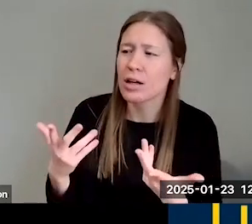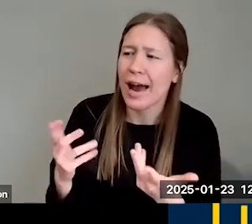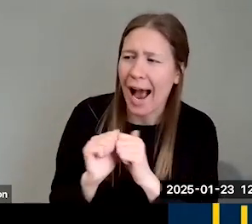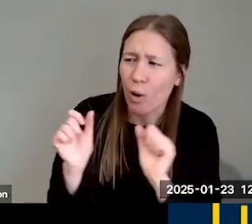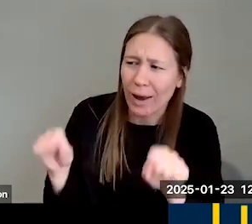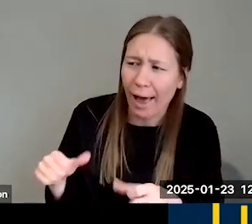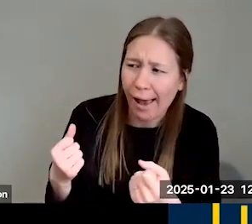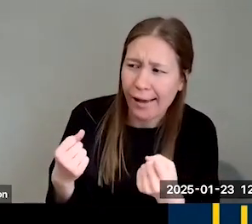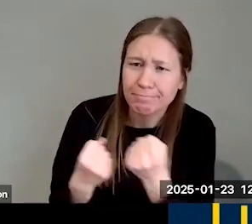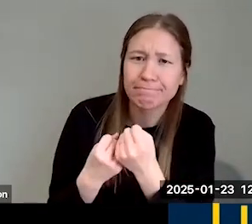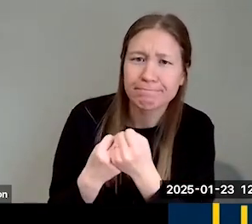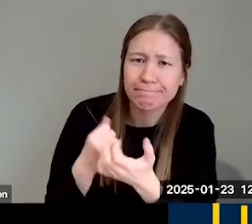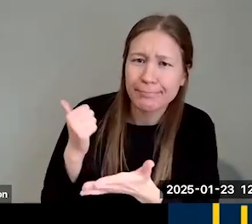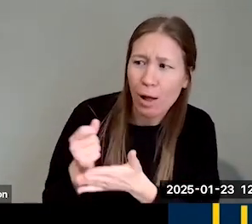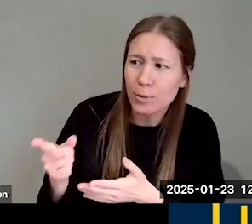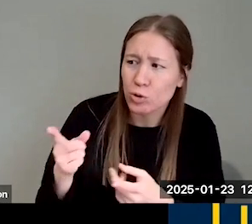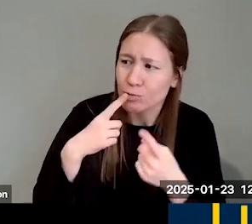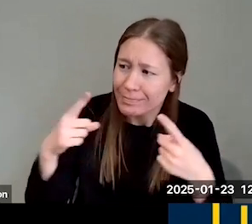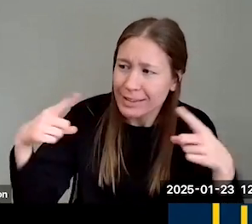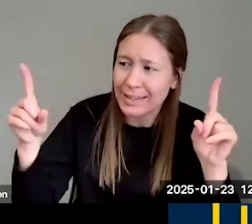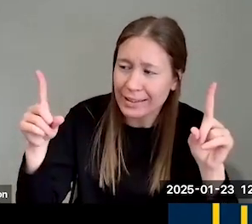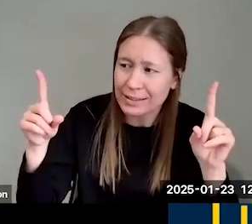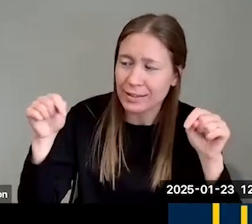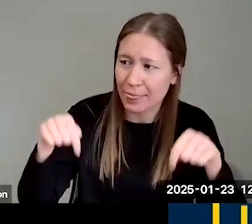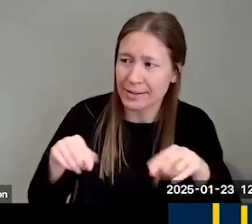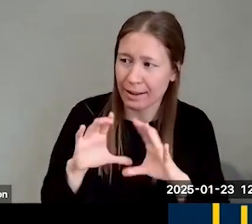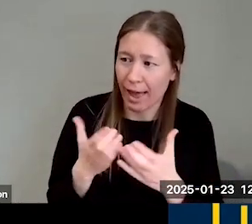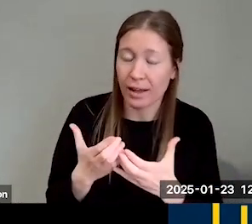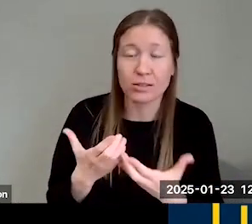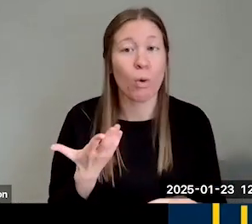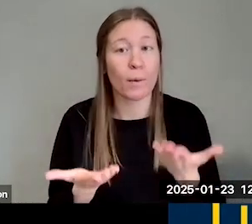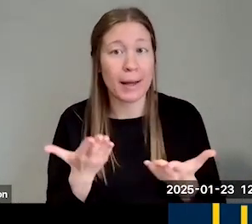in being successful in my class?. Or perhaps in employment in a position.